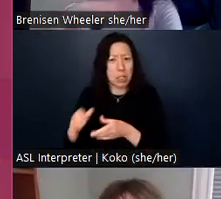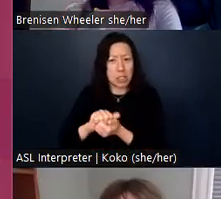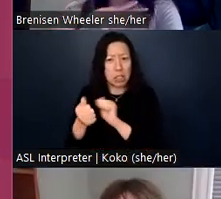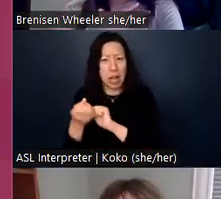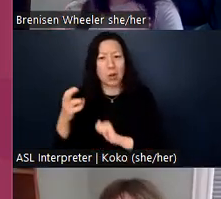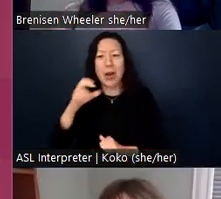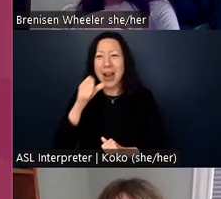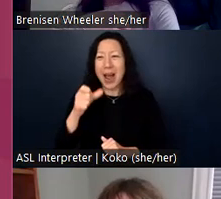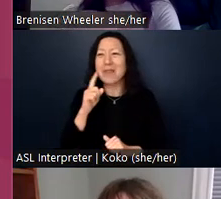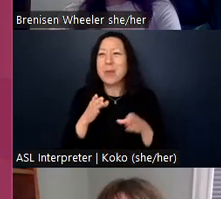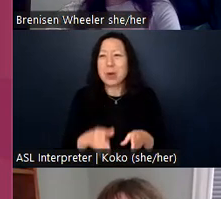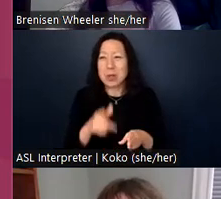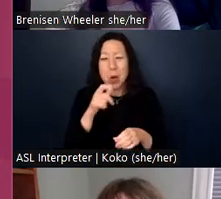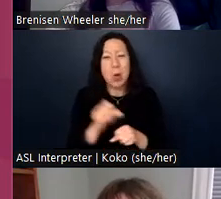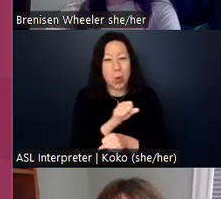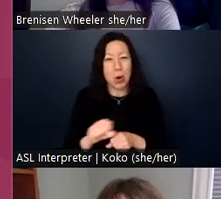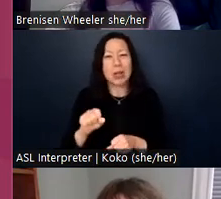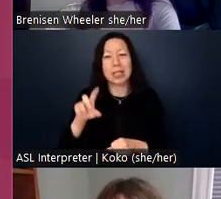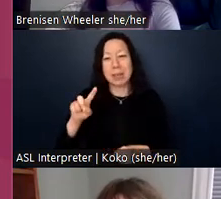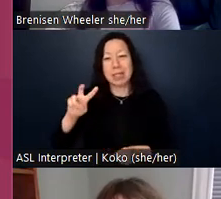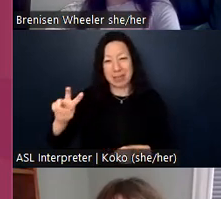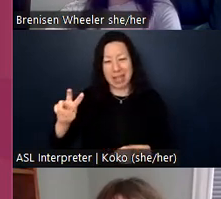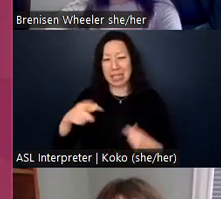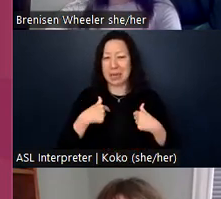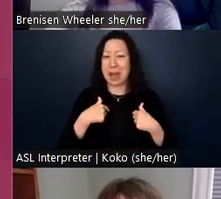My optimistic side calls on me to believe that can be learned.